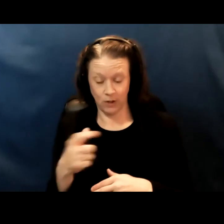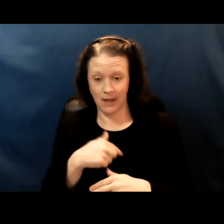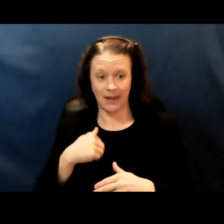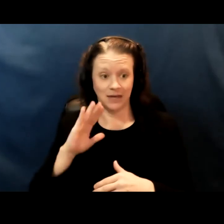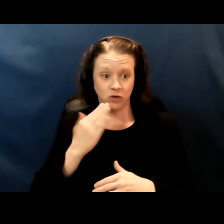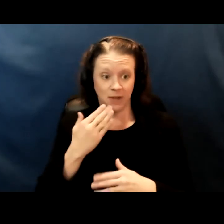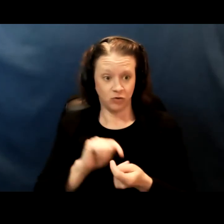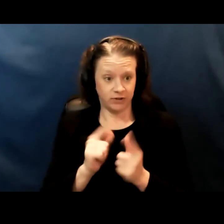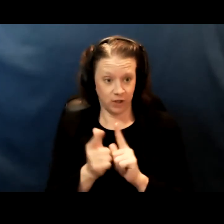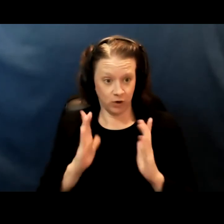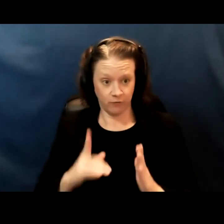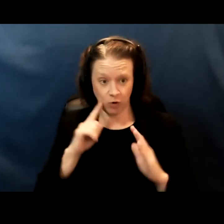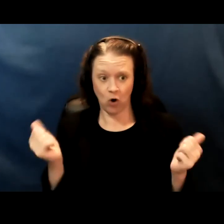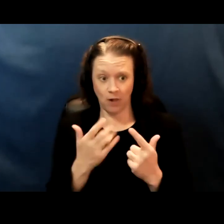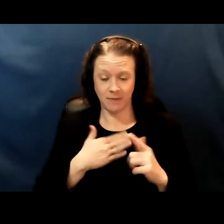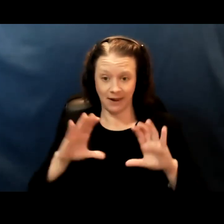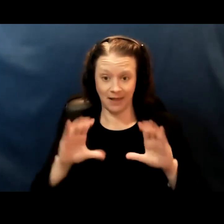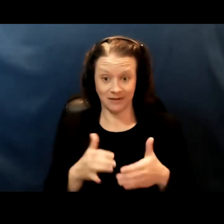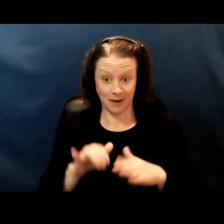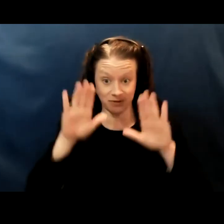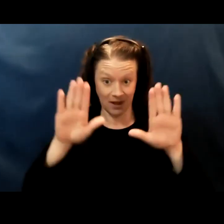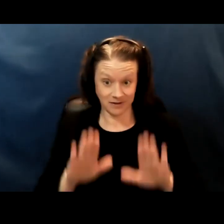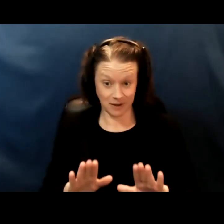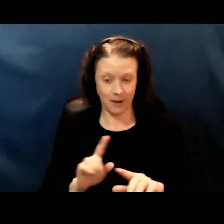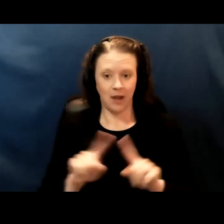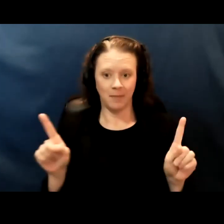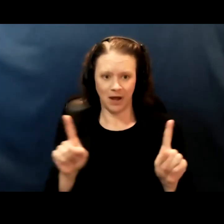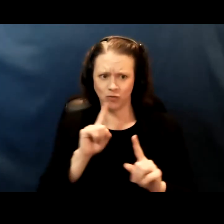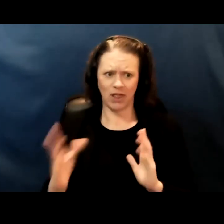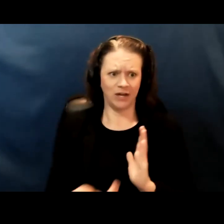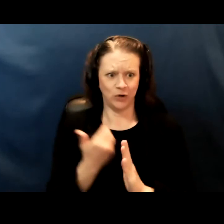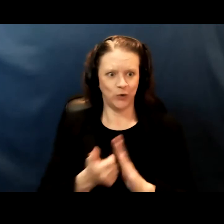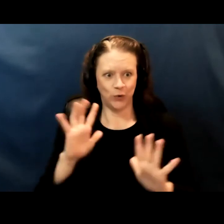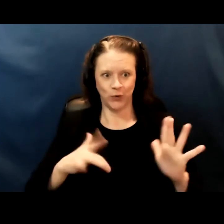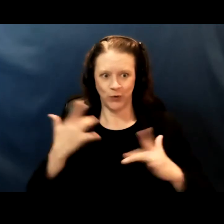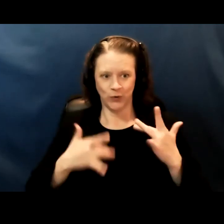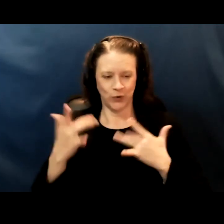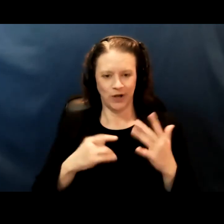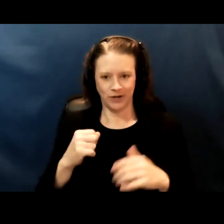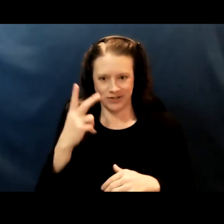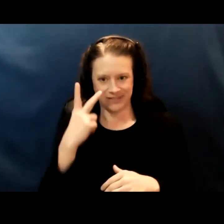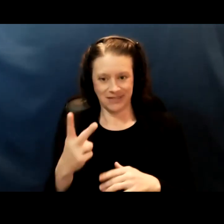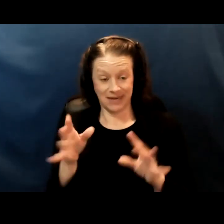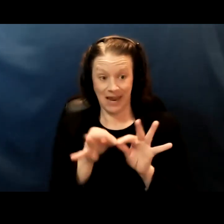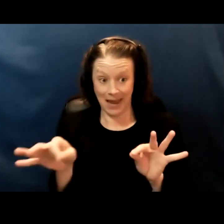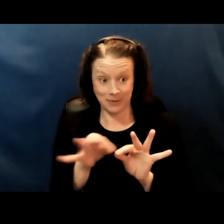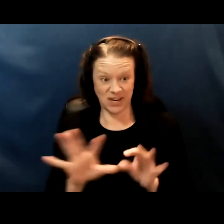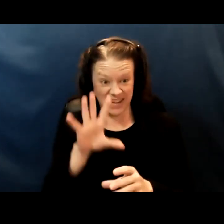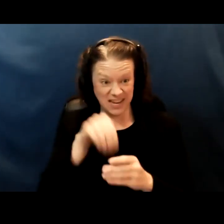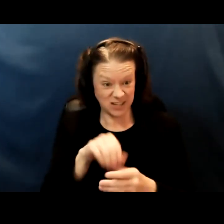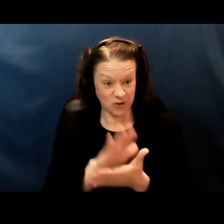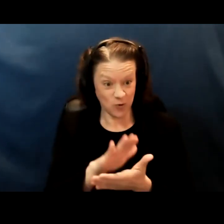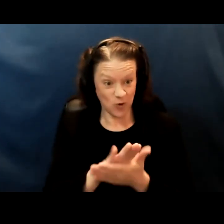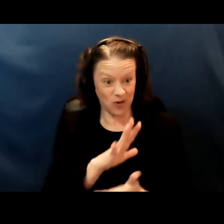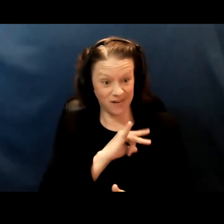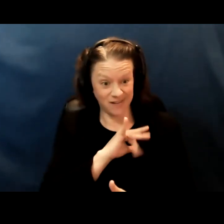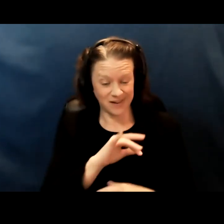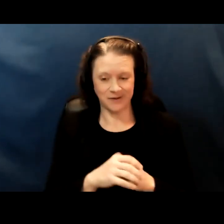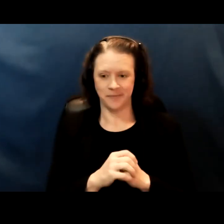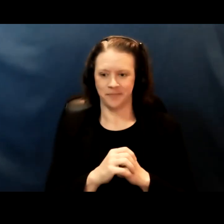lips as much as I could, and if you turn around in the back of